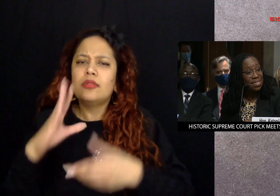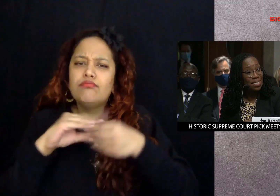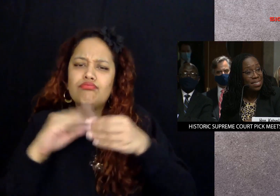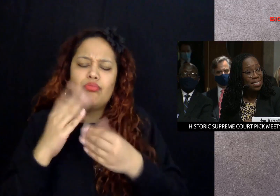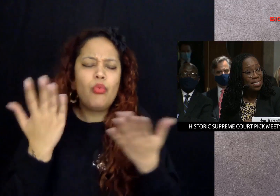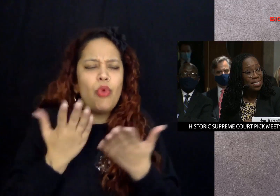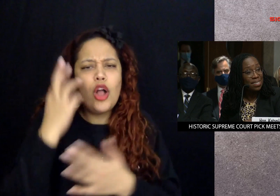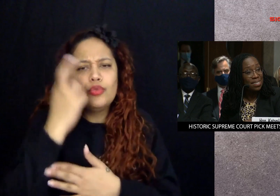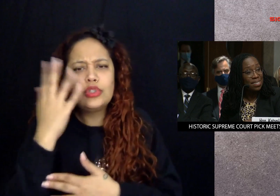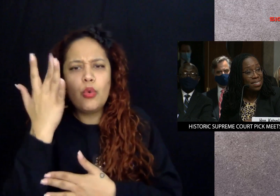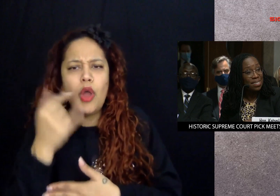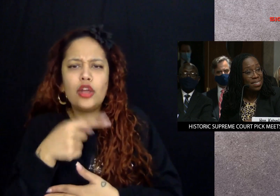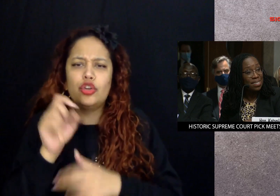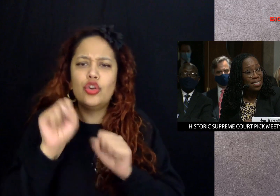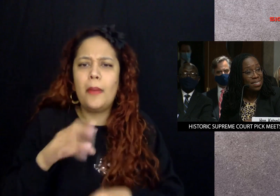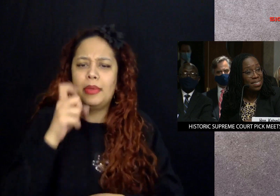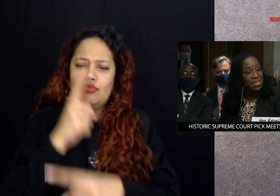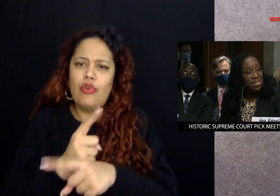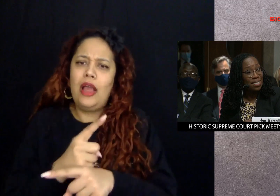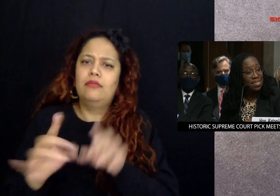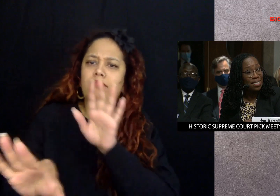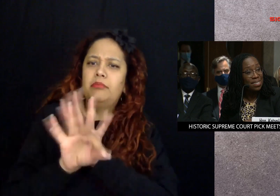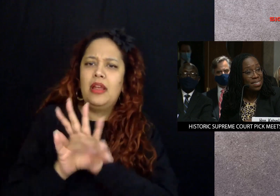she met with the top four senators today Wednesday